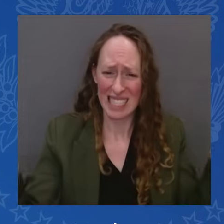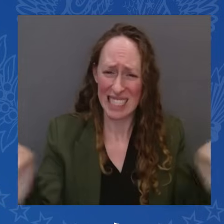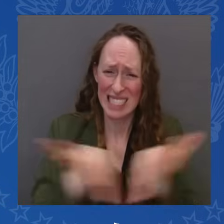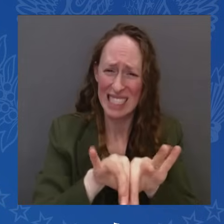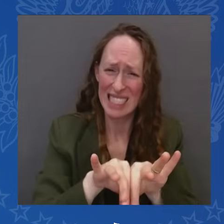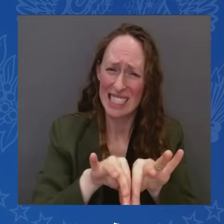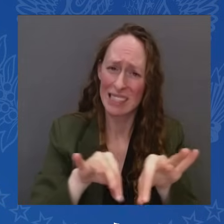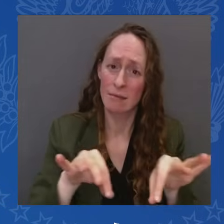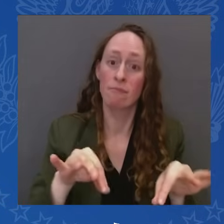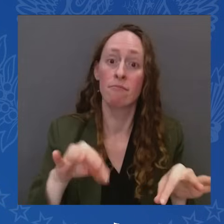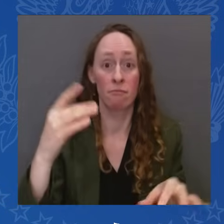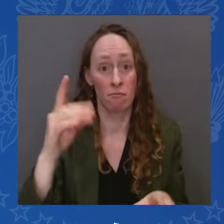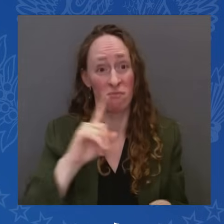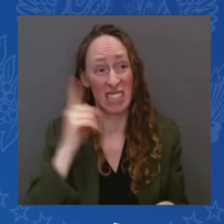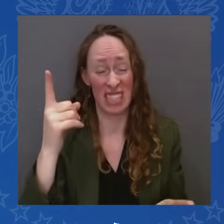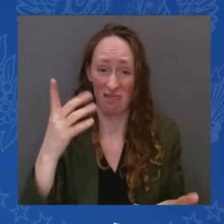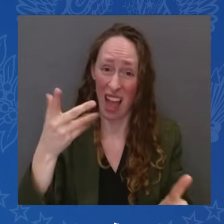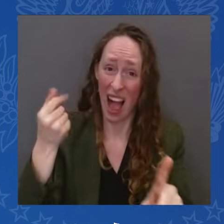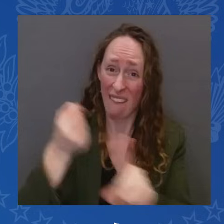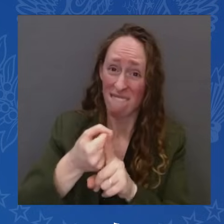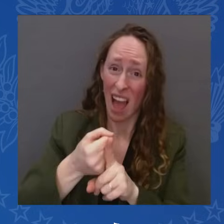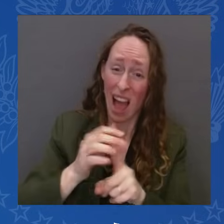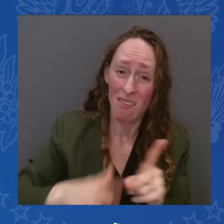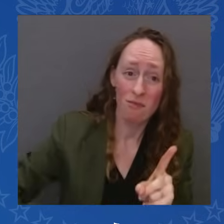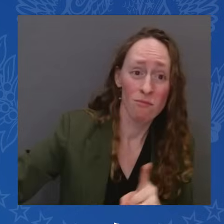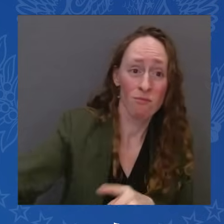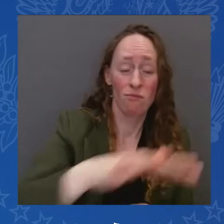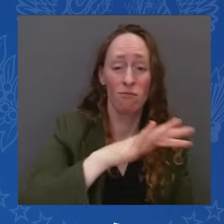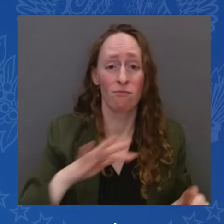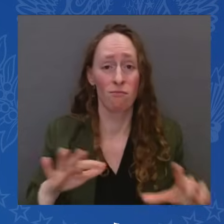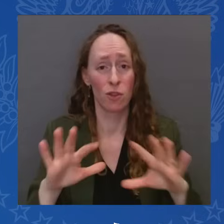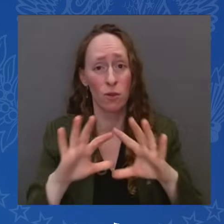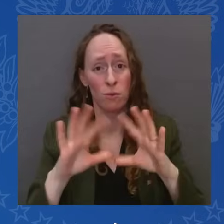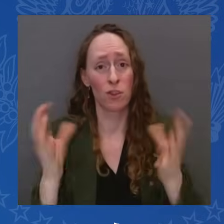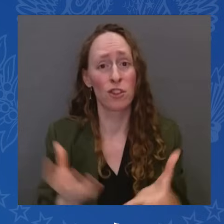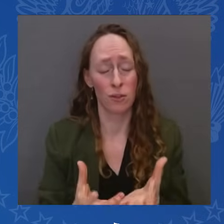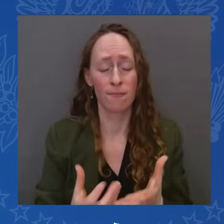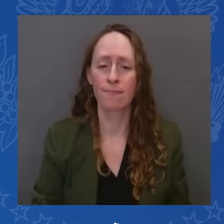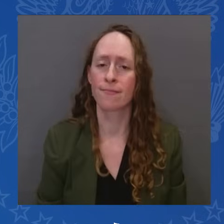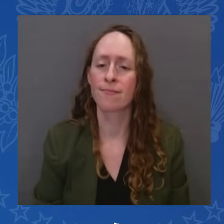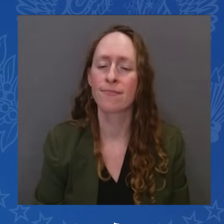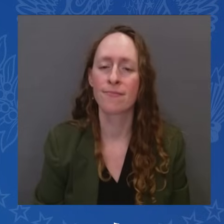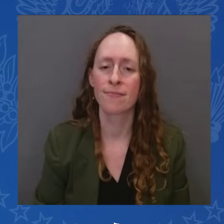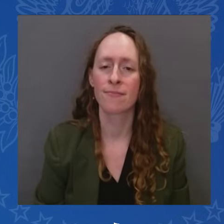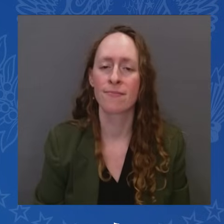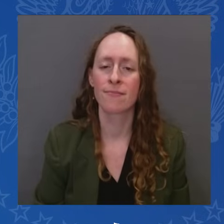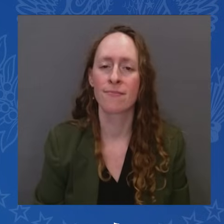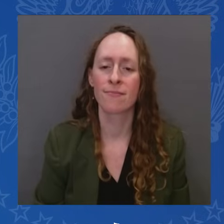from our first day in office, we also need Ukraine to make changes to fix the broken immigration system here --